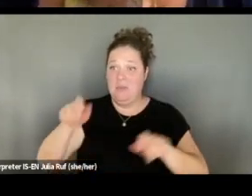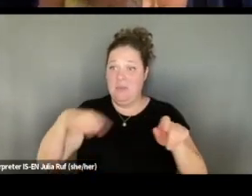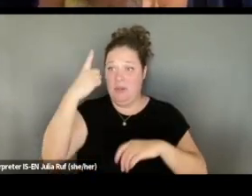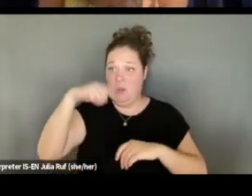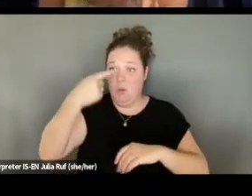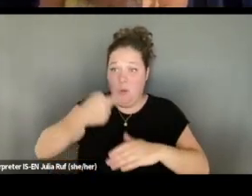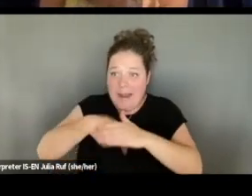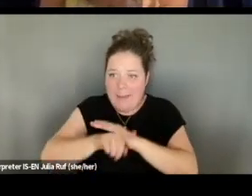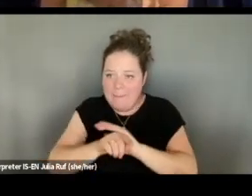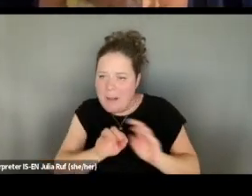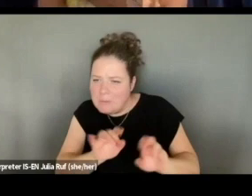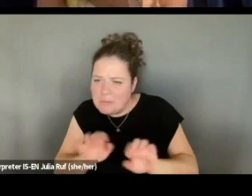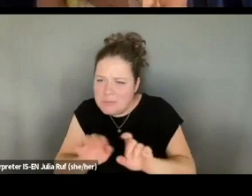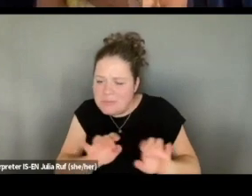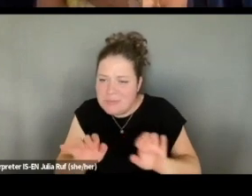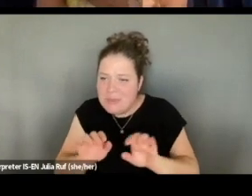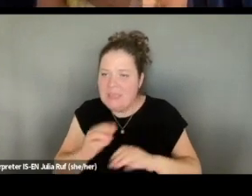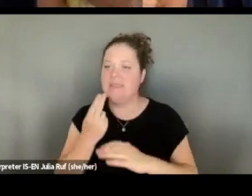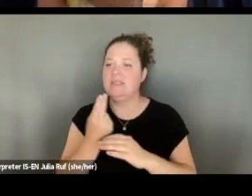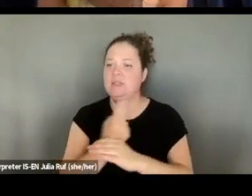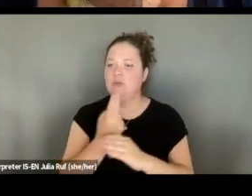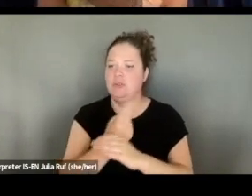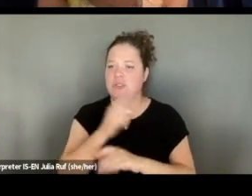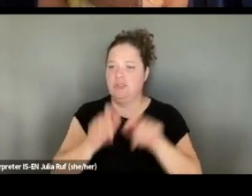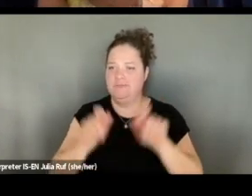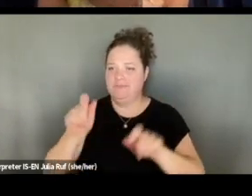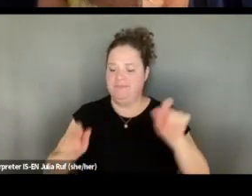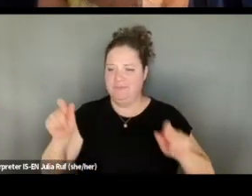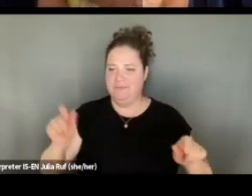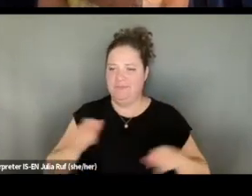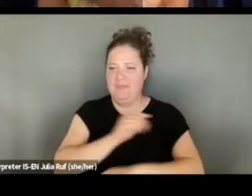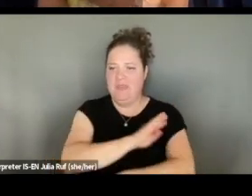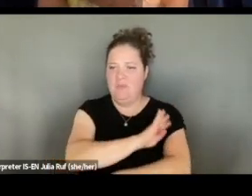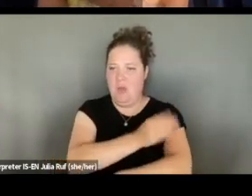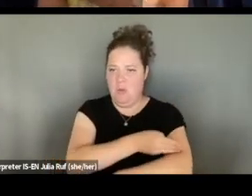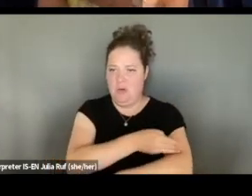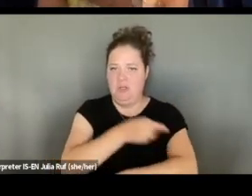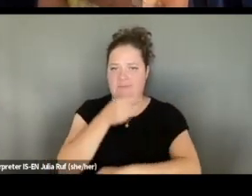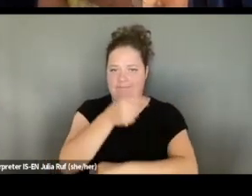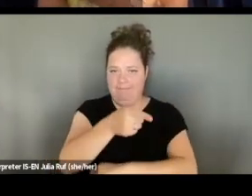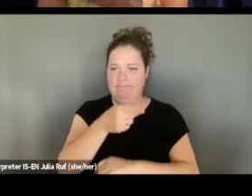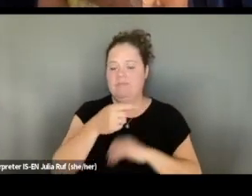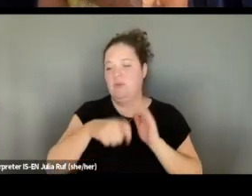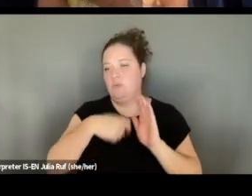full name of the UPower Project. So, we are going to present the project to